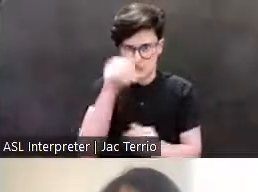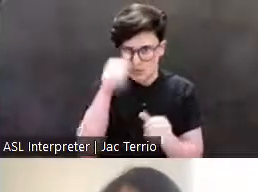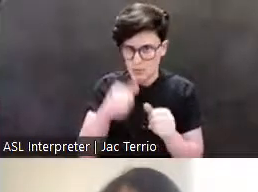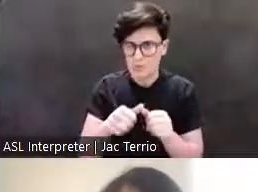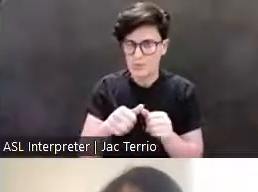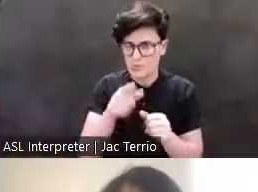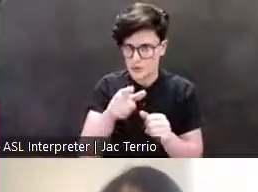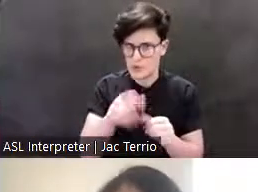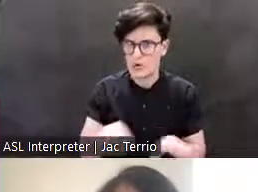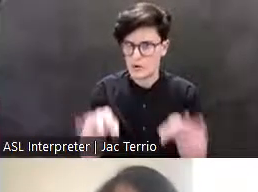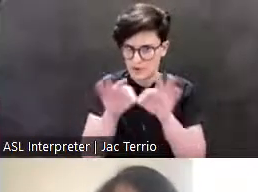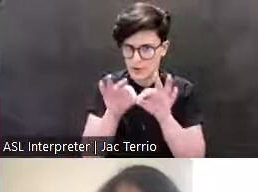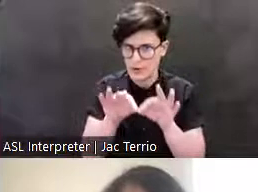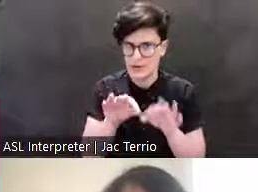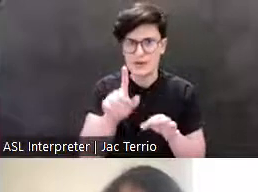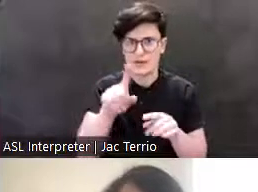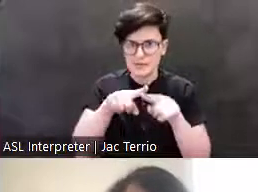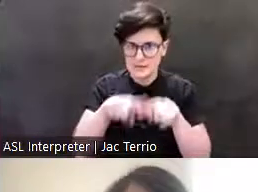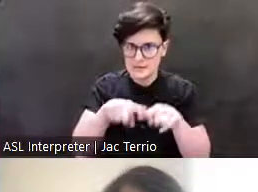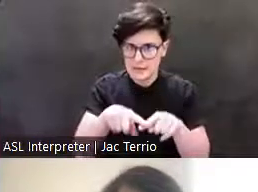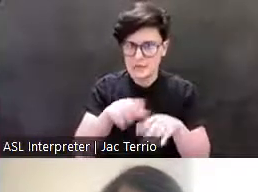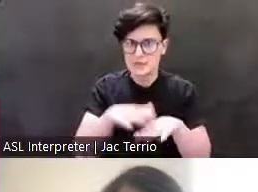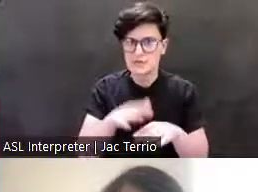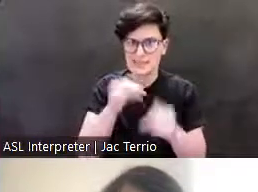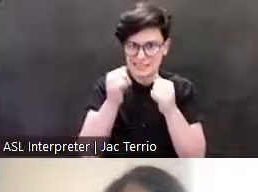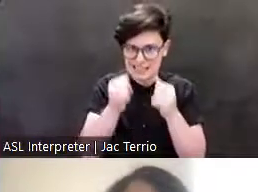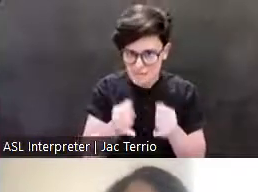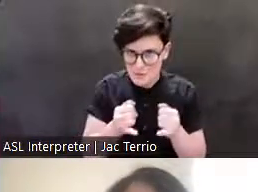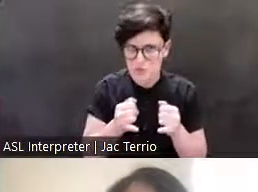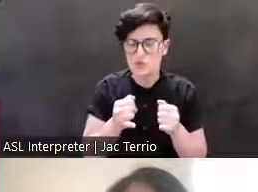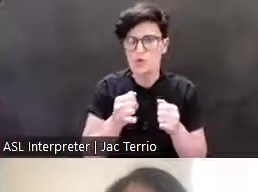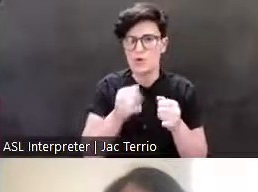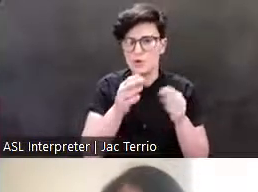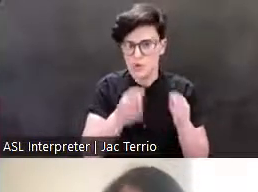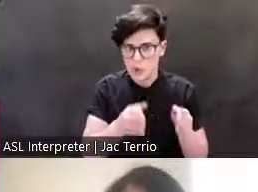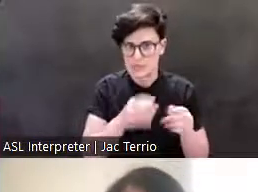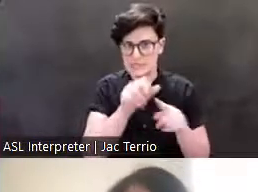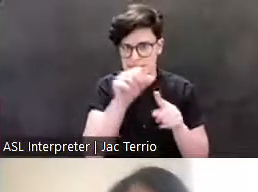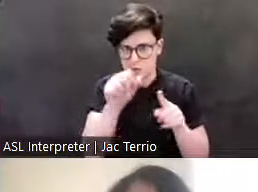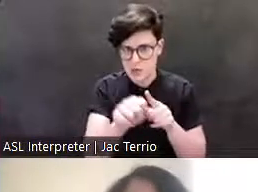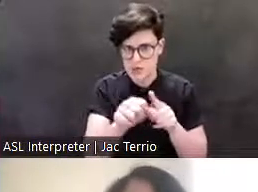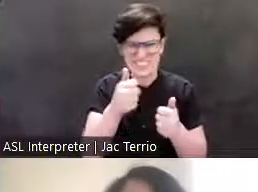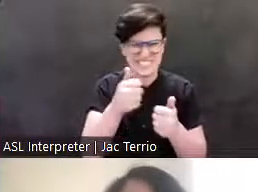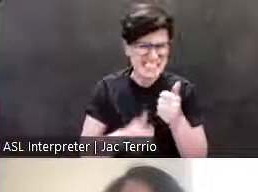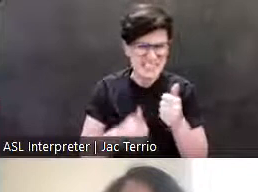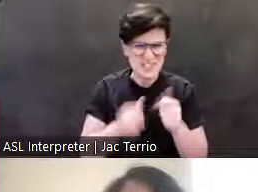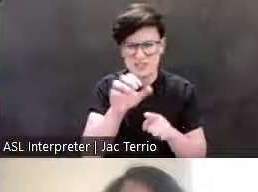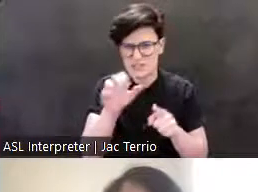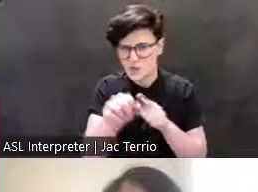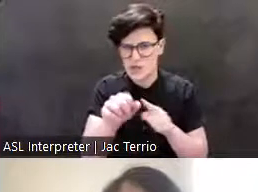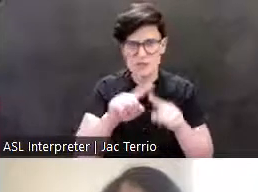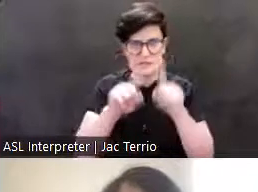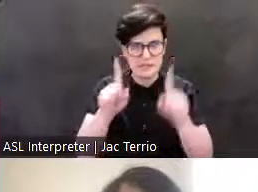It really depends on and individual person's situation and that is how it should be viewed.